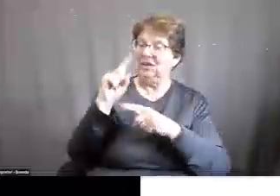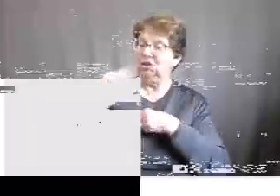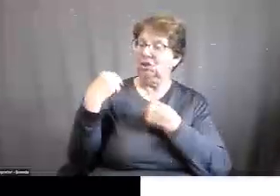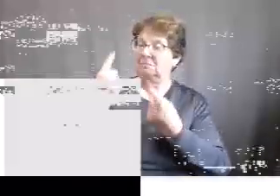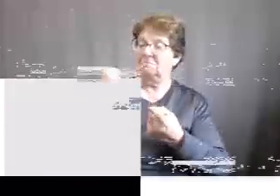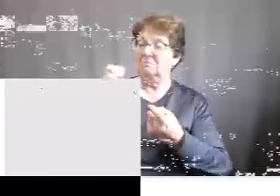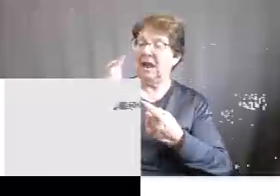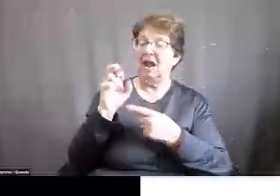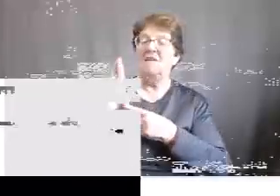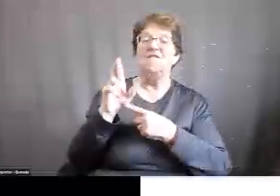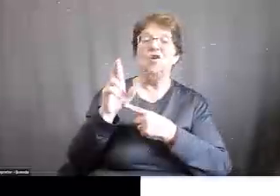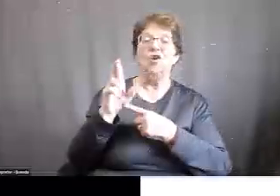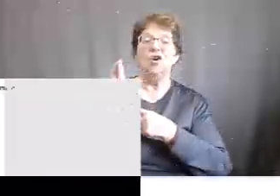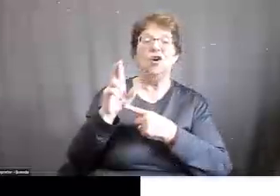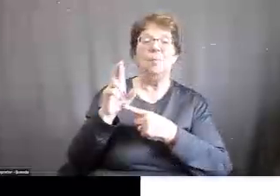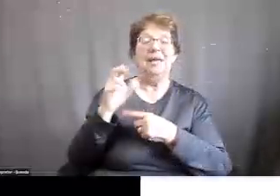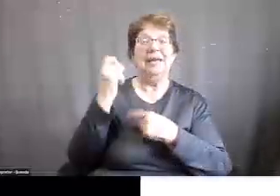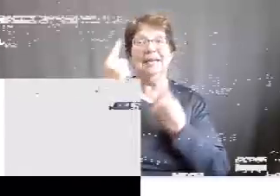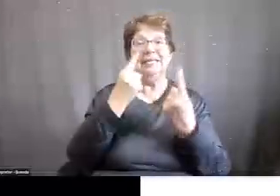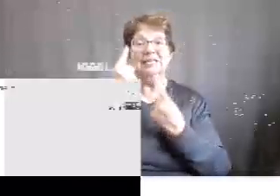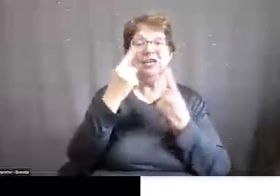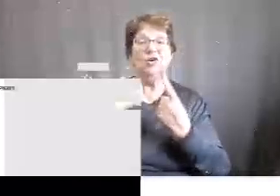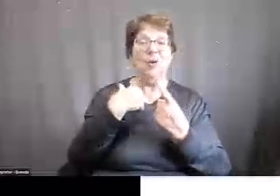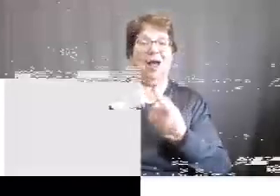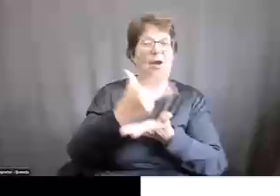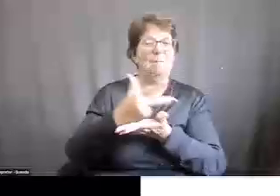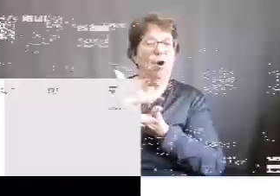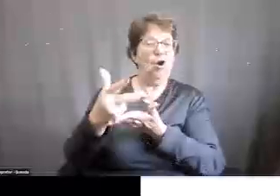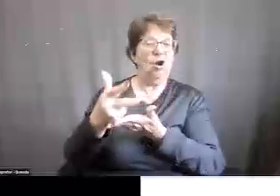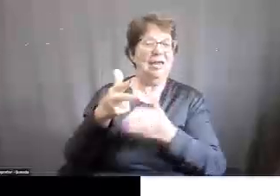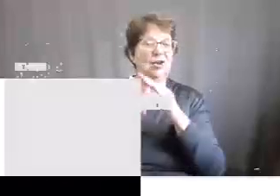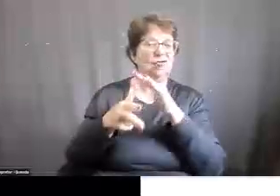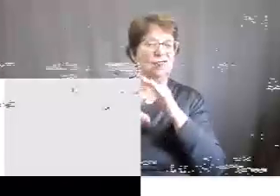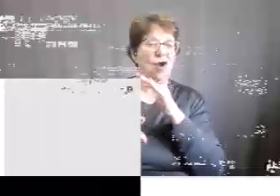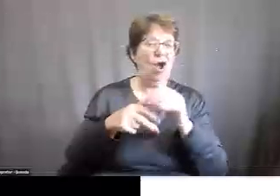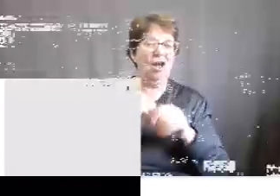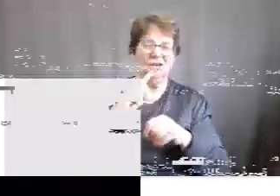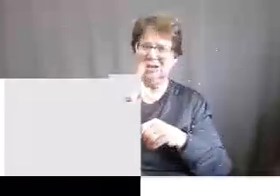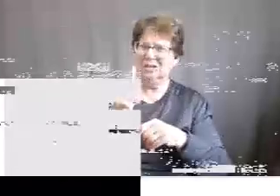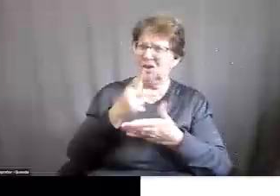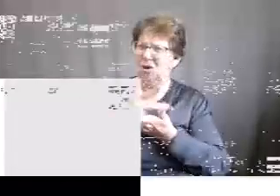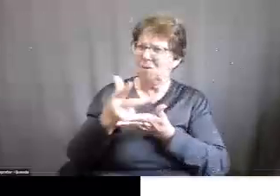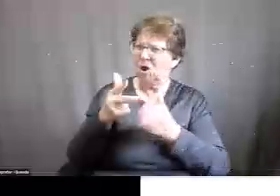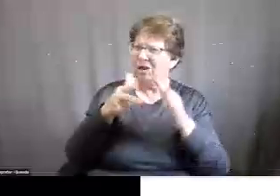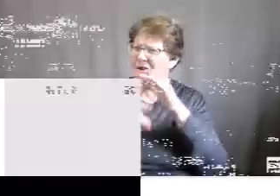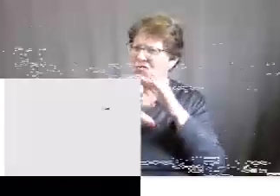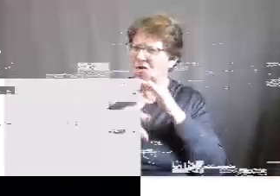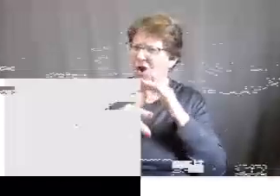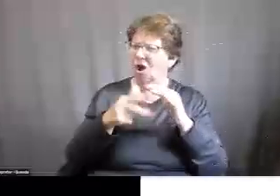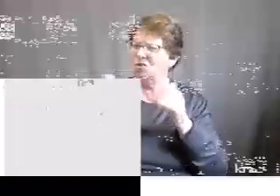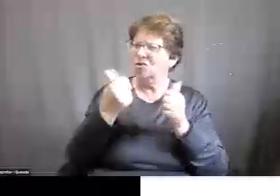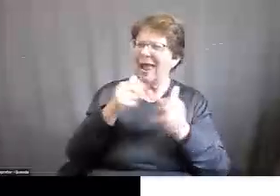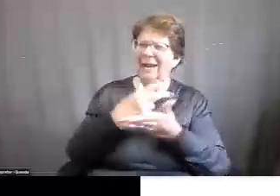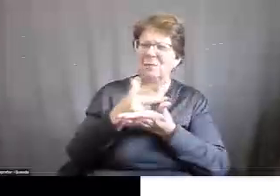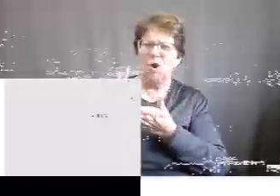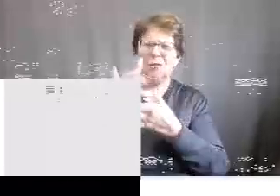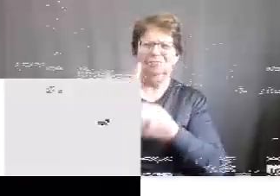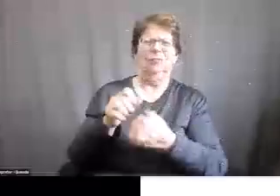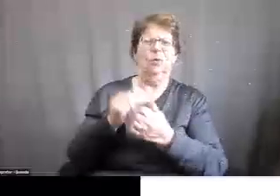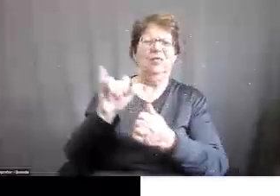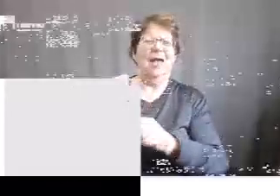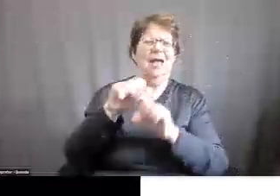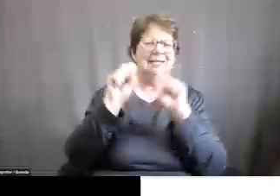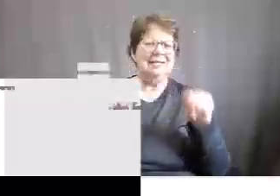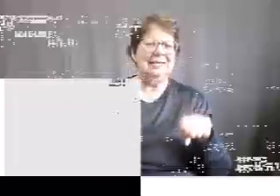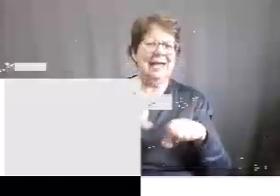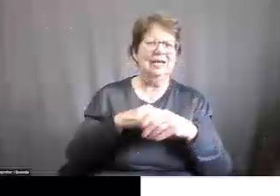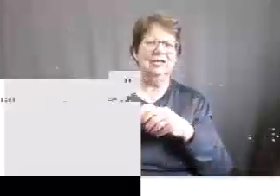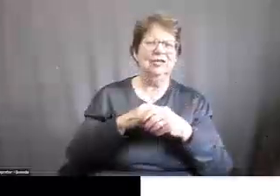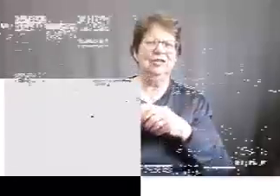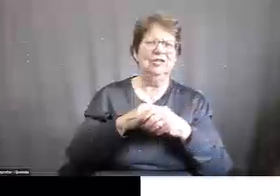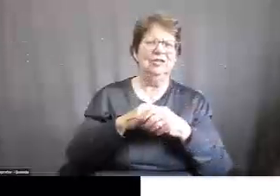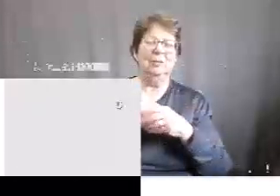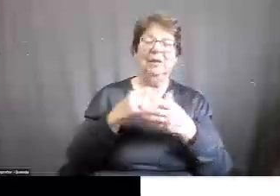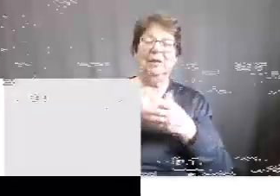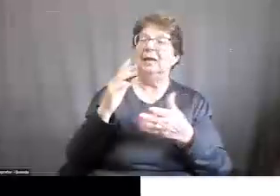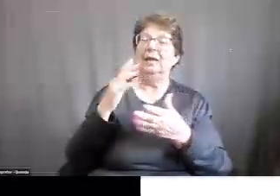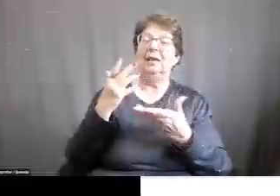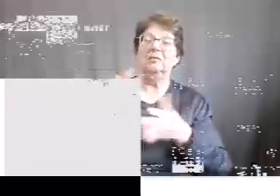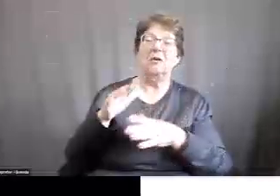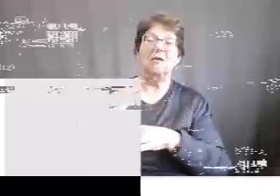Boardroom: been considered to have a parking garage? Is there a parking garage or any parking associated with this station? Whether it's been there and it's deferred, or it's just never been there?